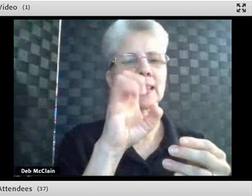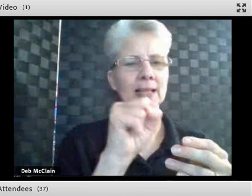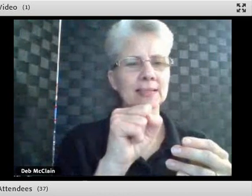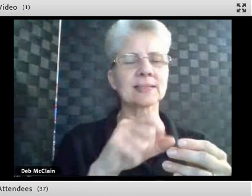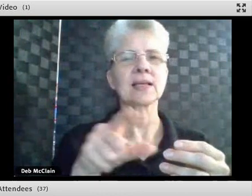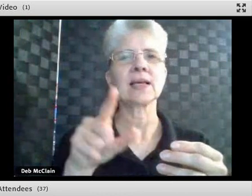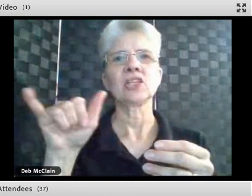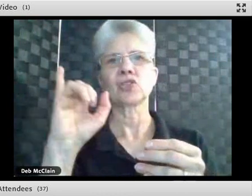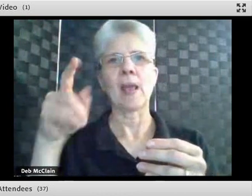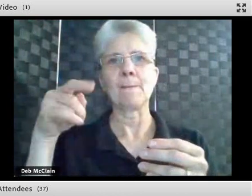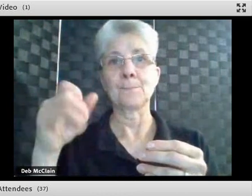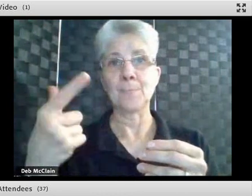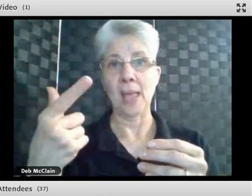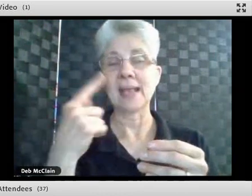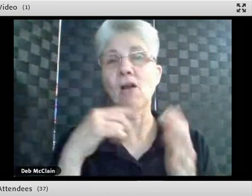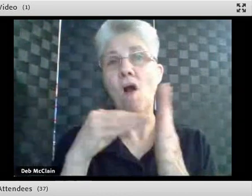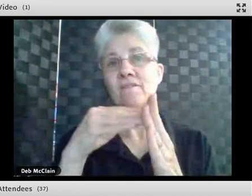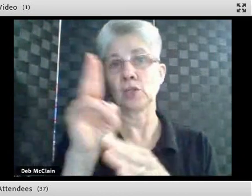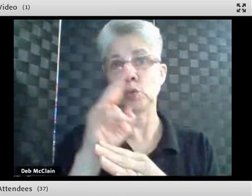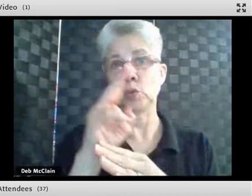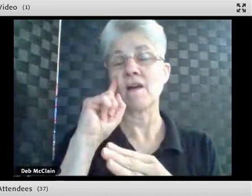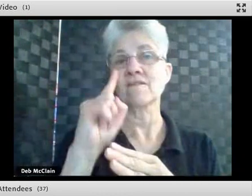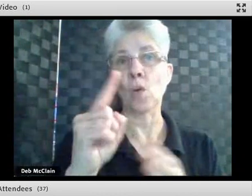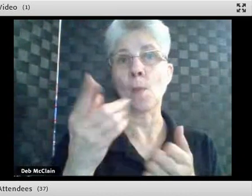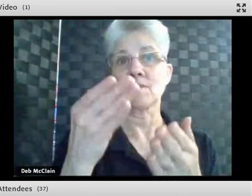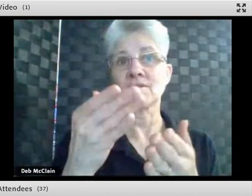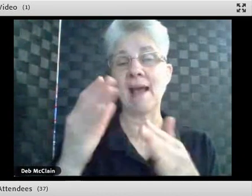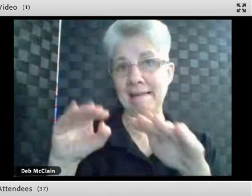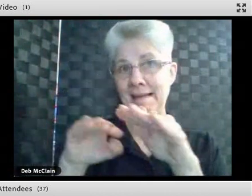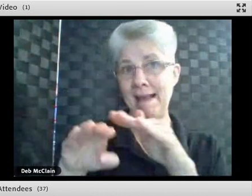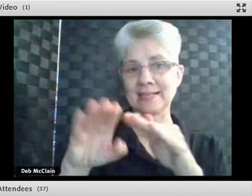whereas JPG, which is often used for providing access